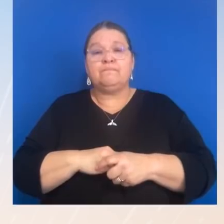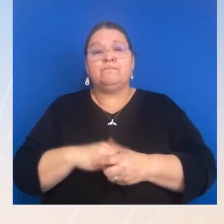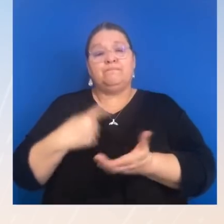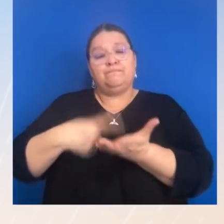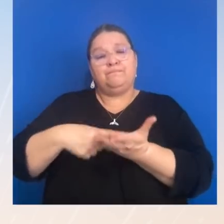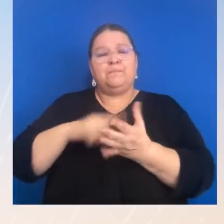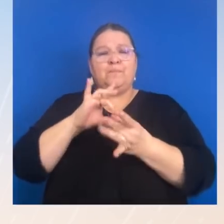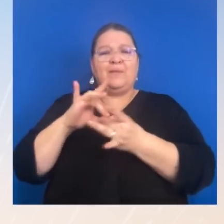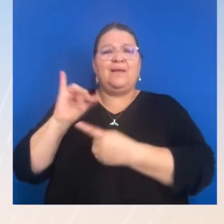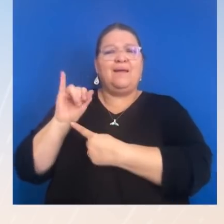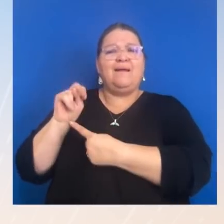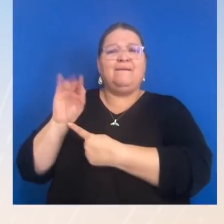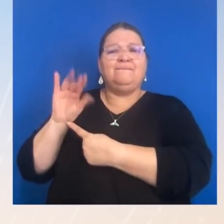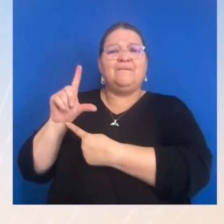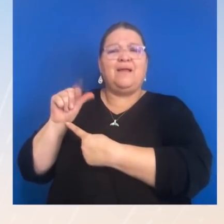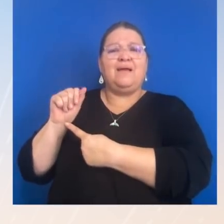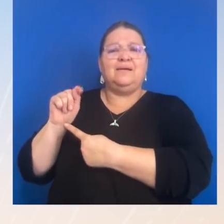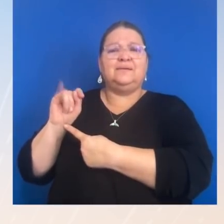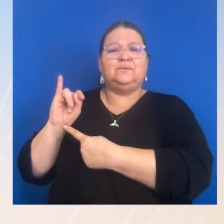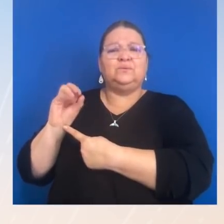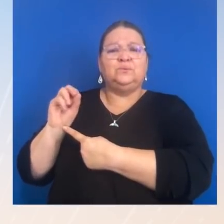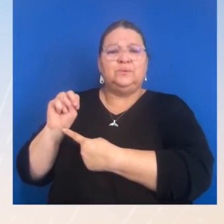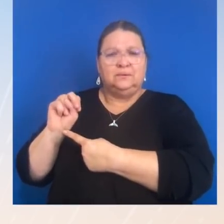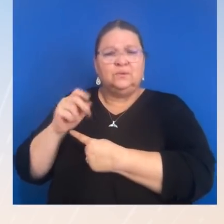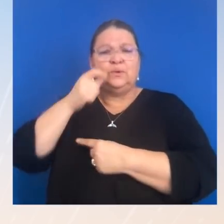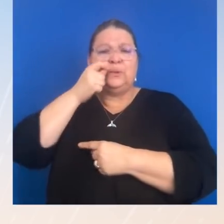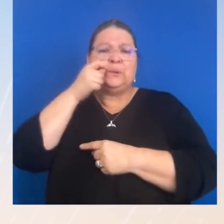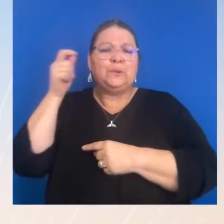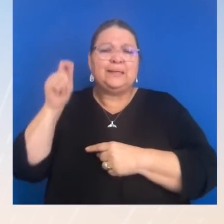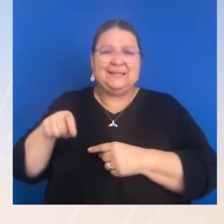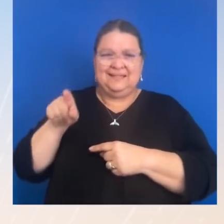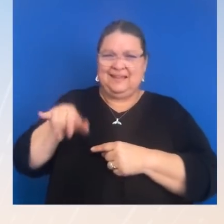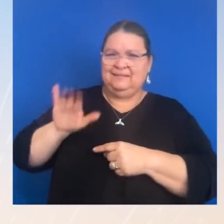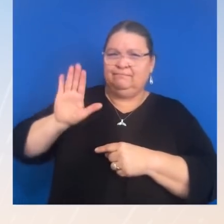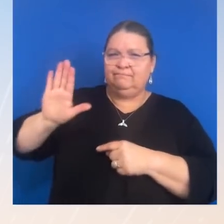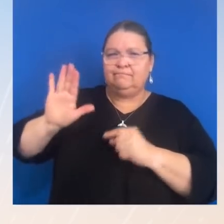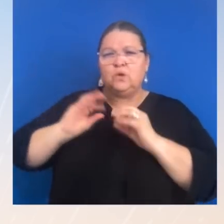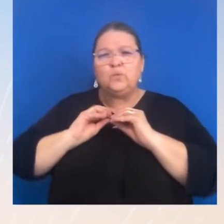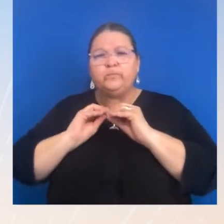has already driven up gas prices and is going to contribute to inflation in the coming months.